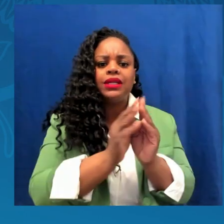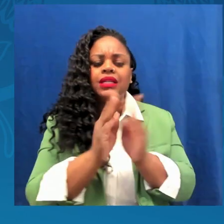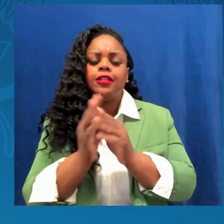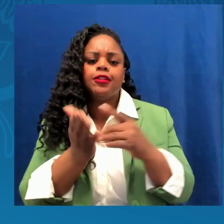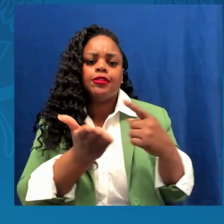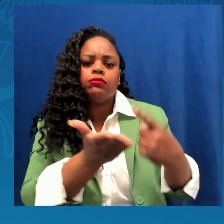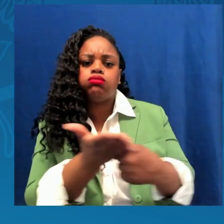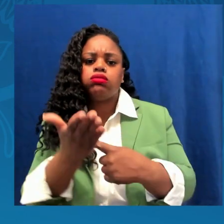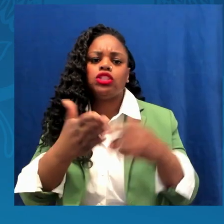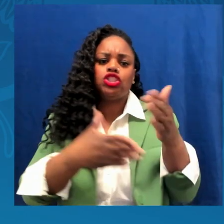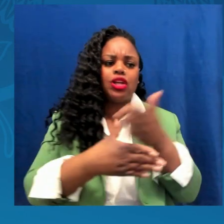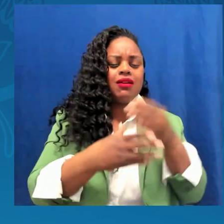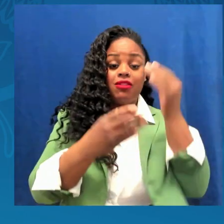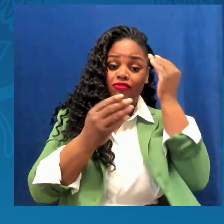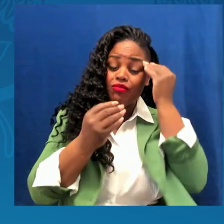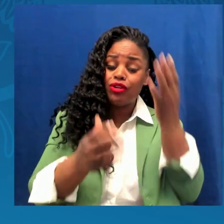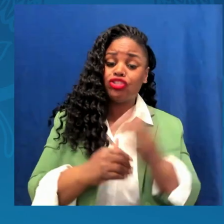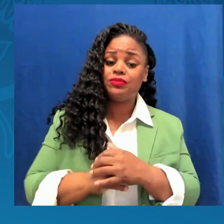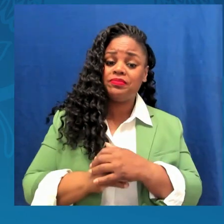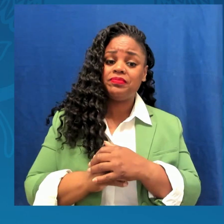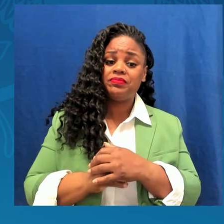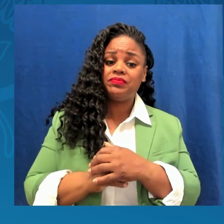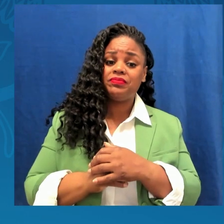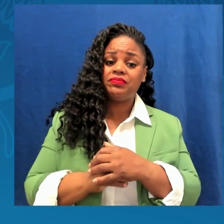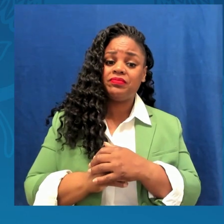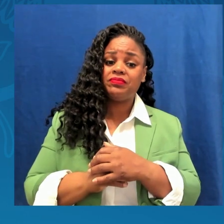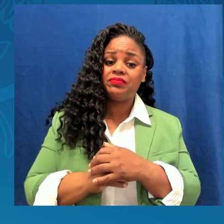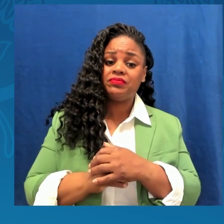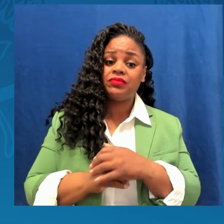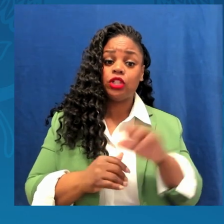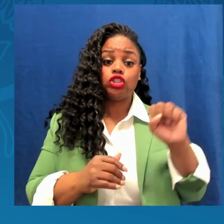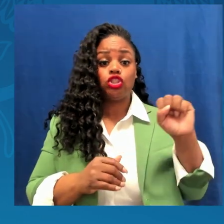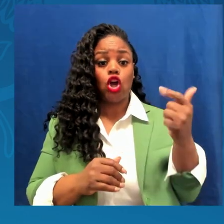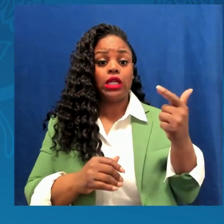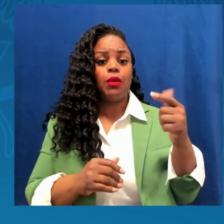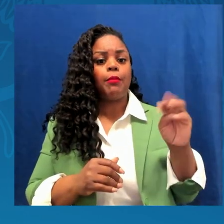And as Attorney General Merrick Garland outlined, the Department of Justice